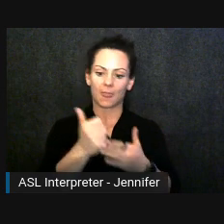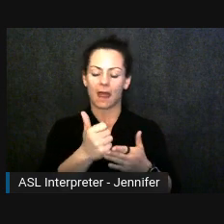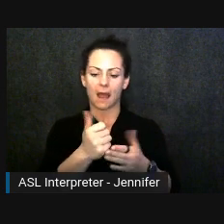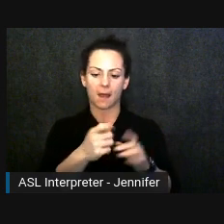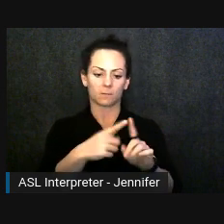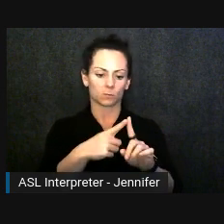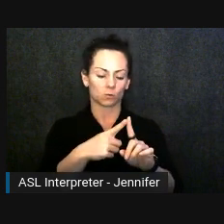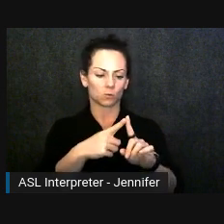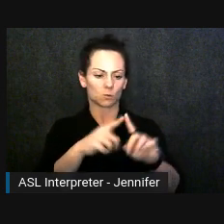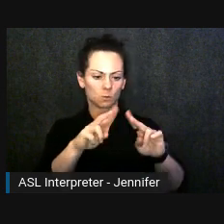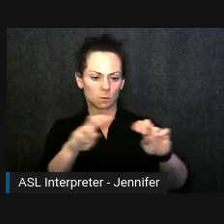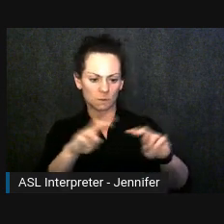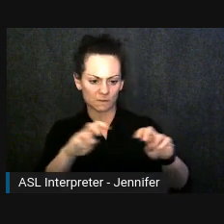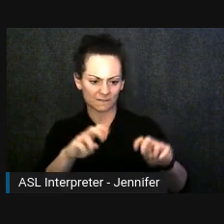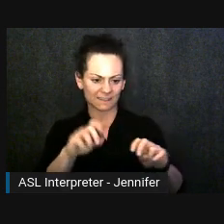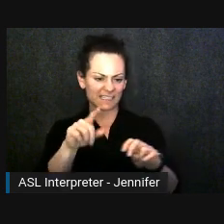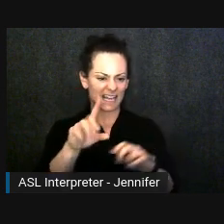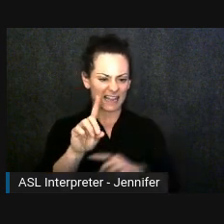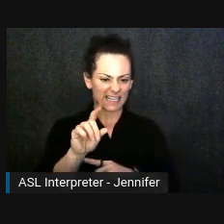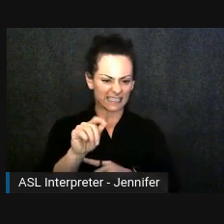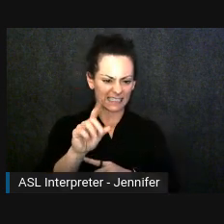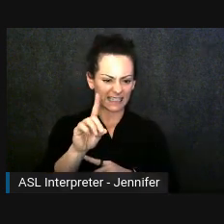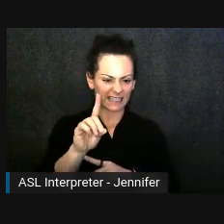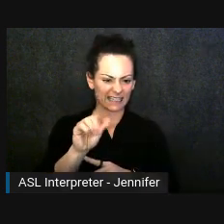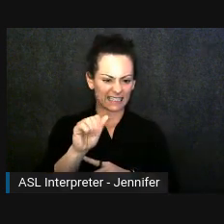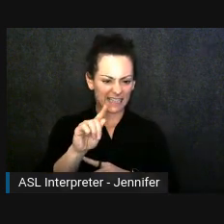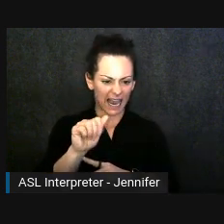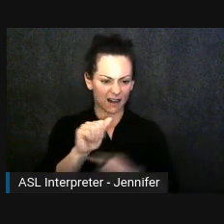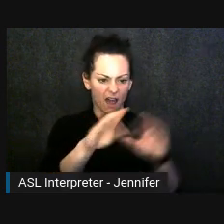So, it's very exciting for me the opportunities that exist,